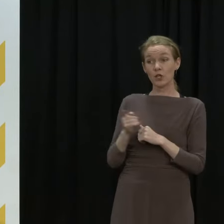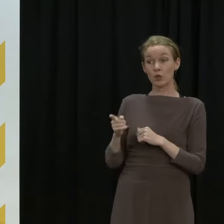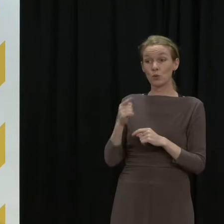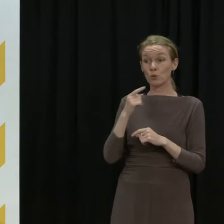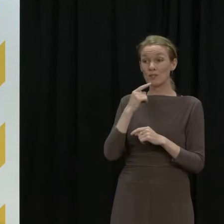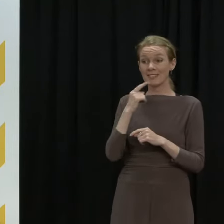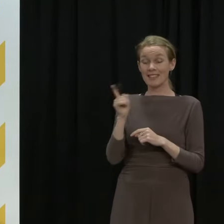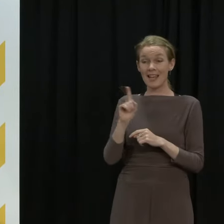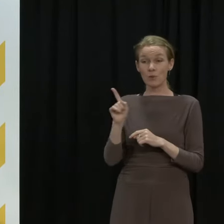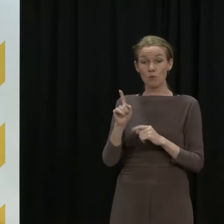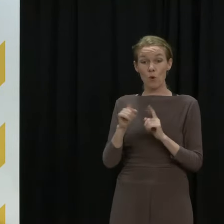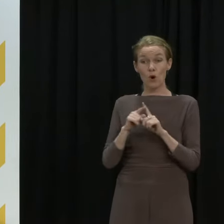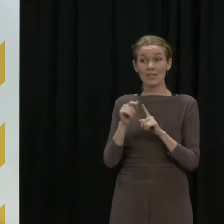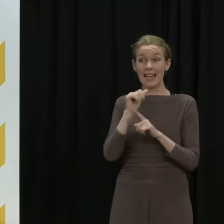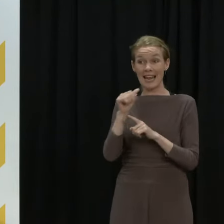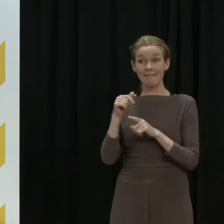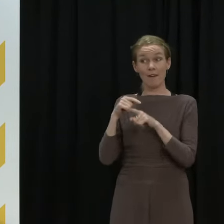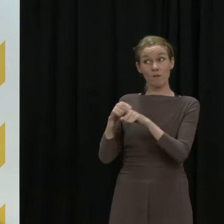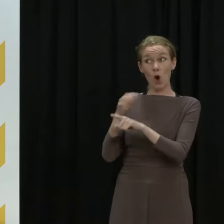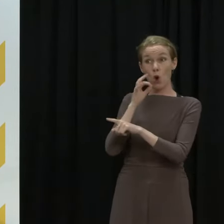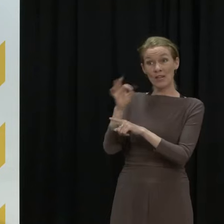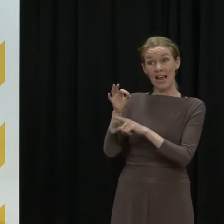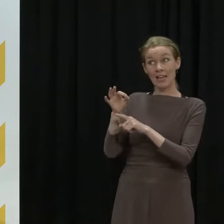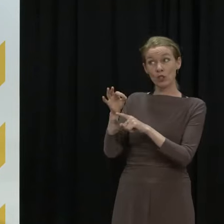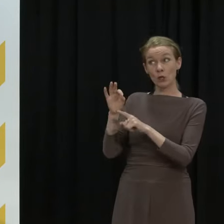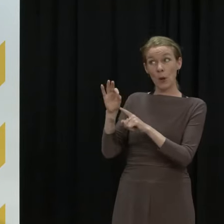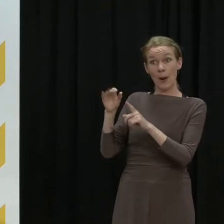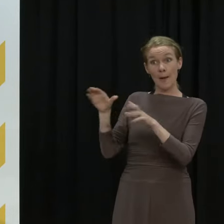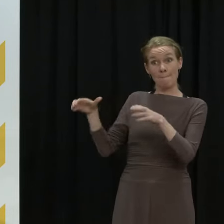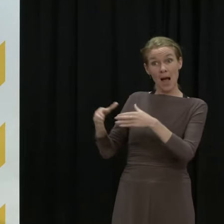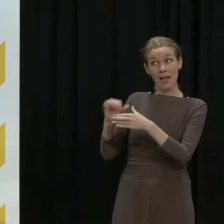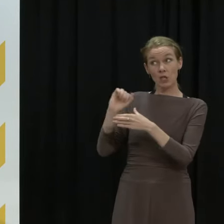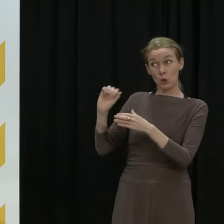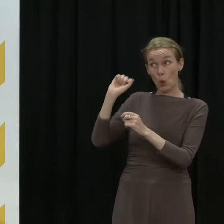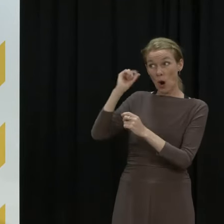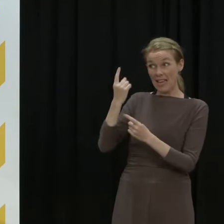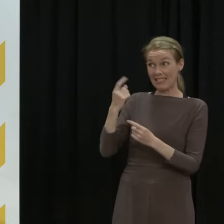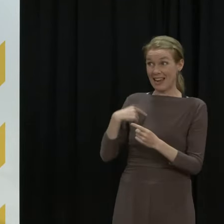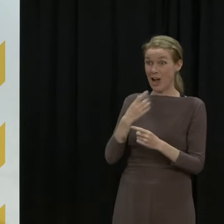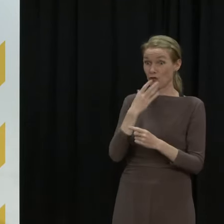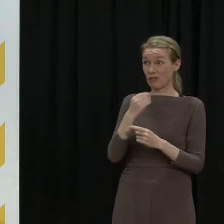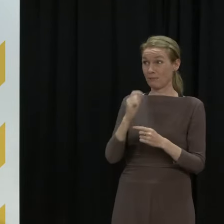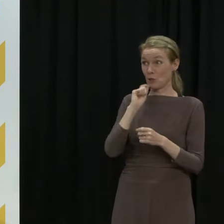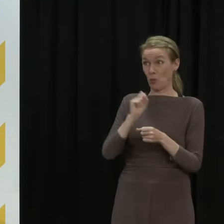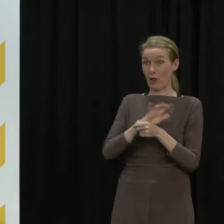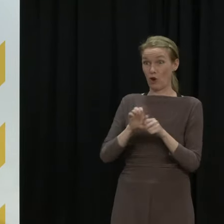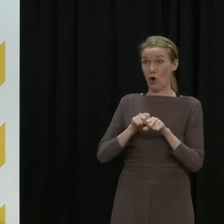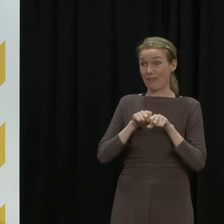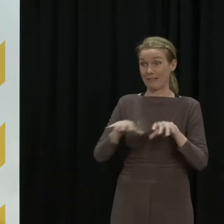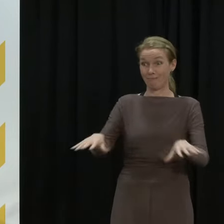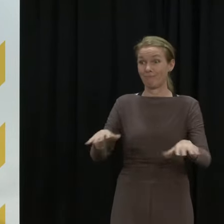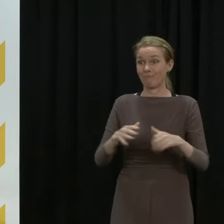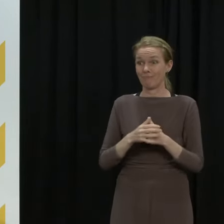A little over a week ago yu stood there and said the National Party clan would mean we get COVID for Christmas. How